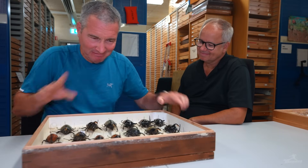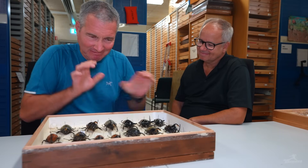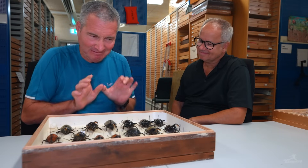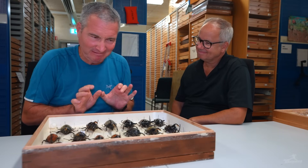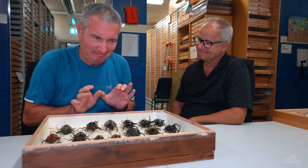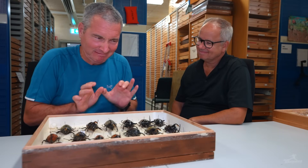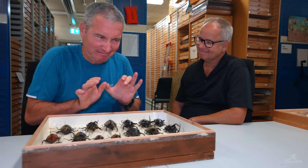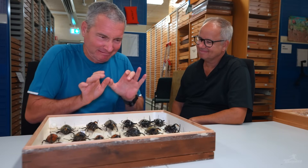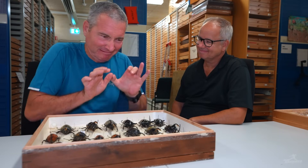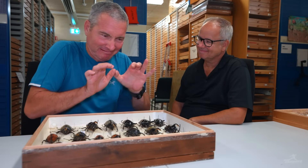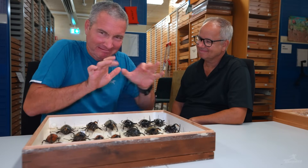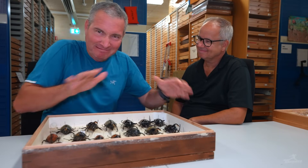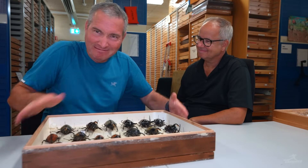Wow, look at these insects!